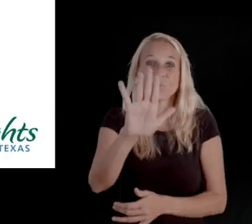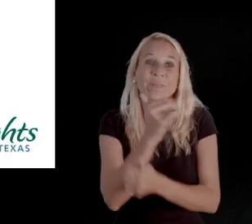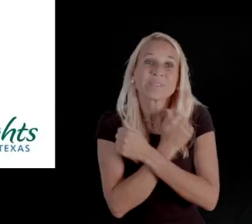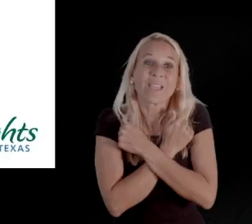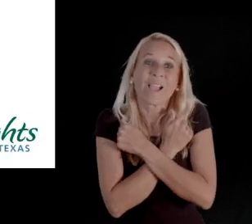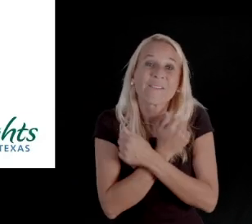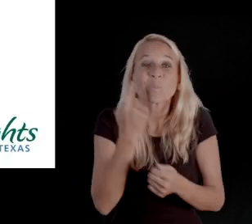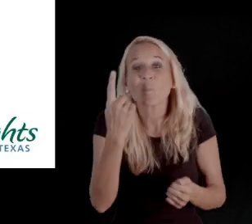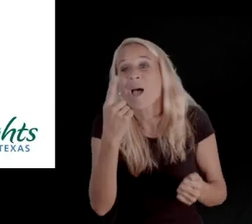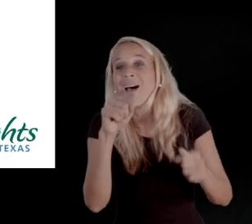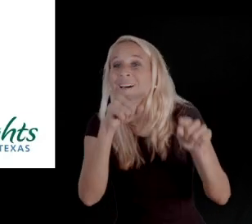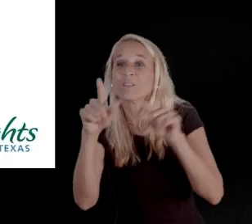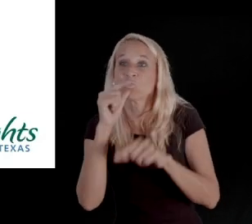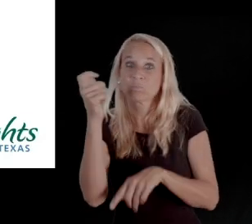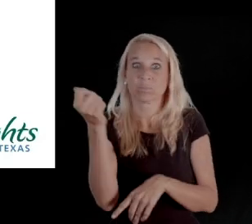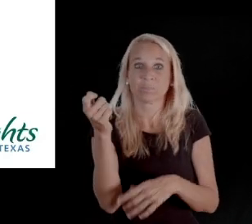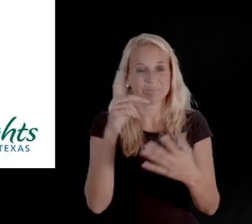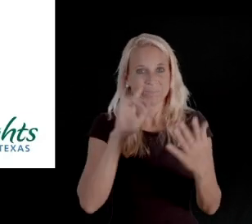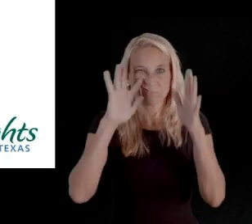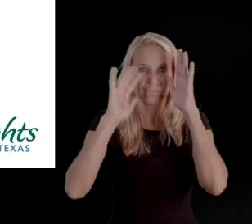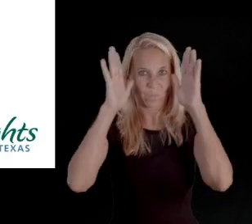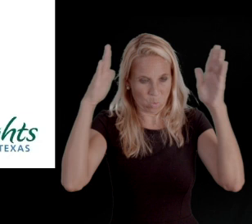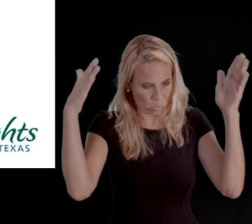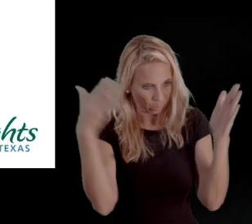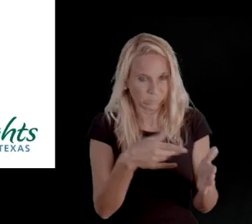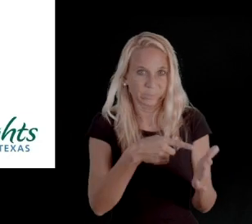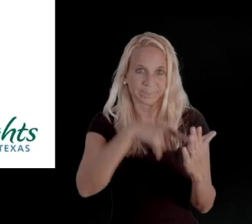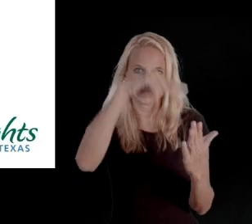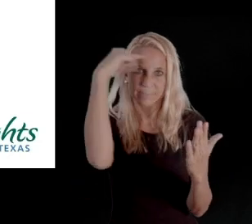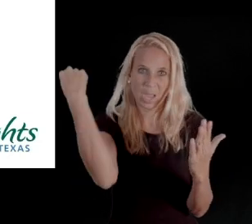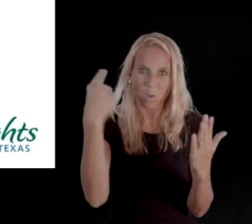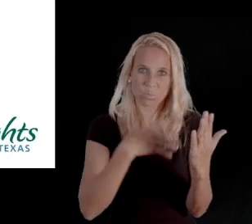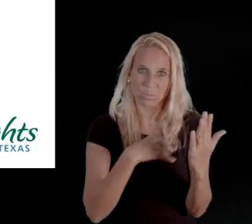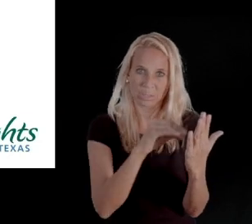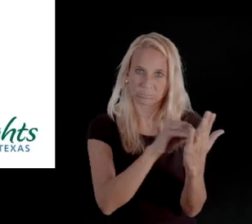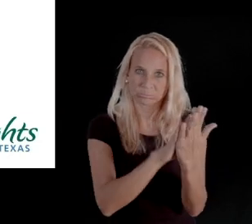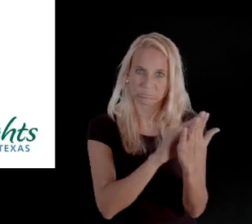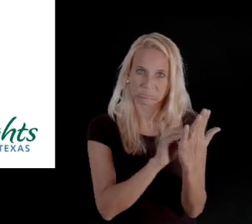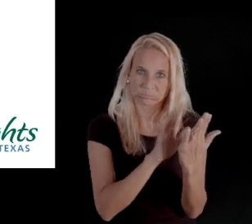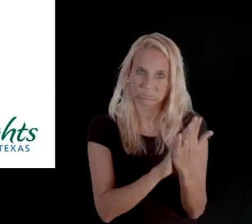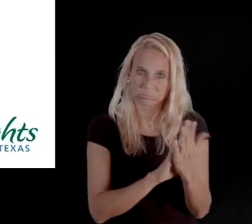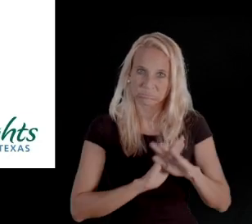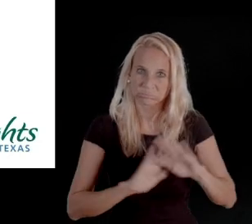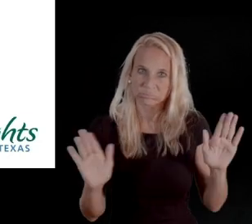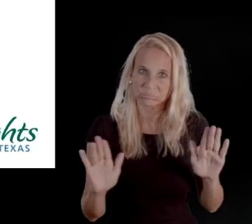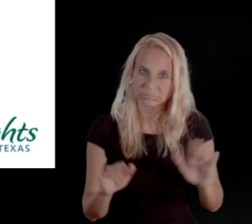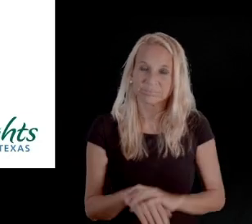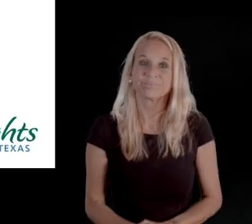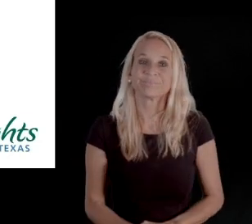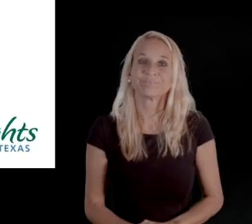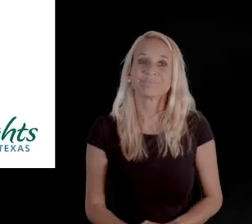this is black and white and you might have things, your loved one might have things going on that just need to